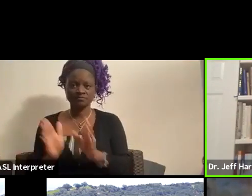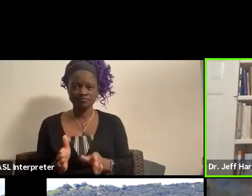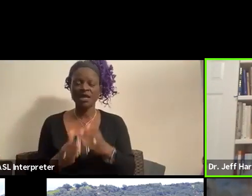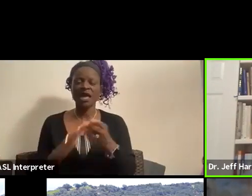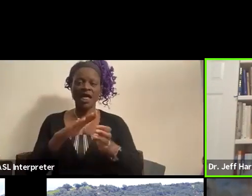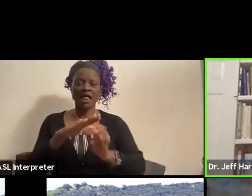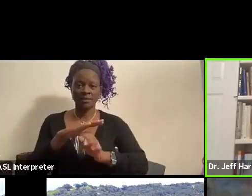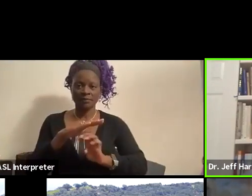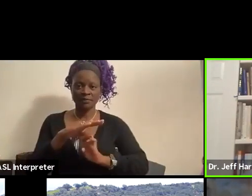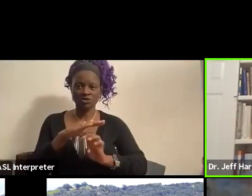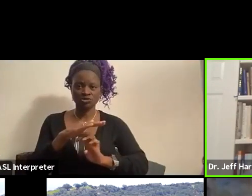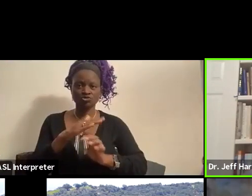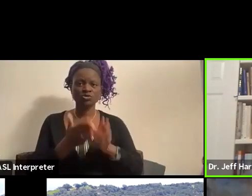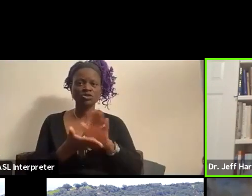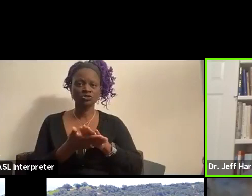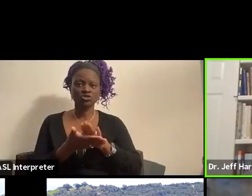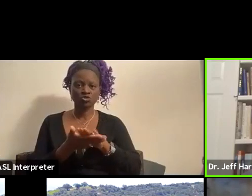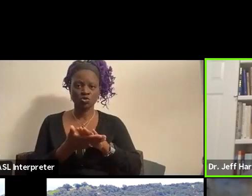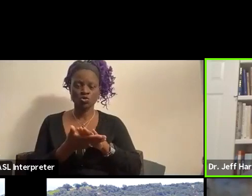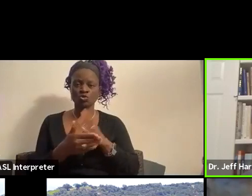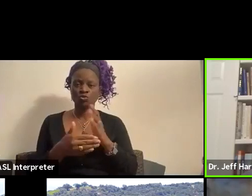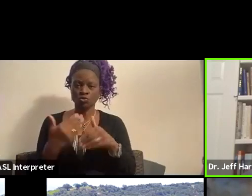The reality is, I think secondary schools,